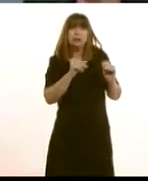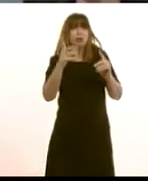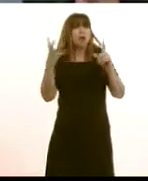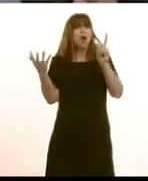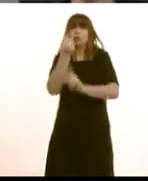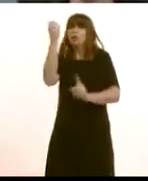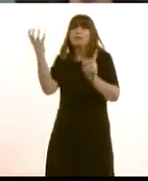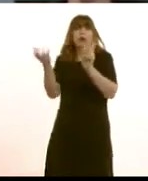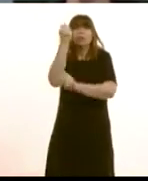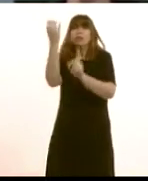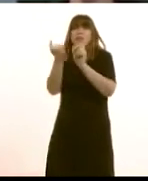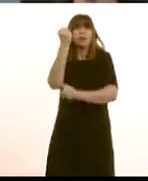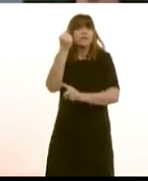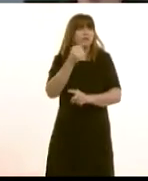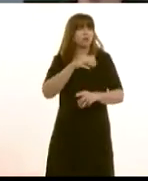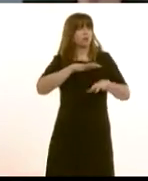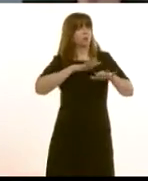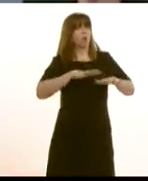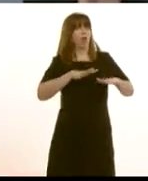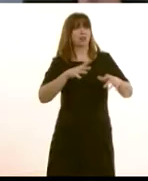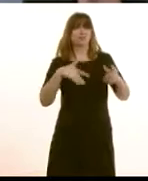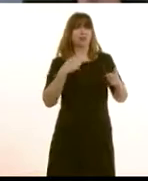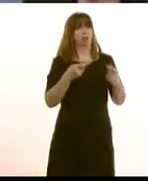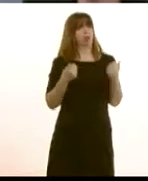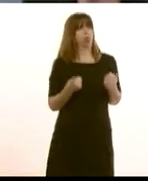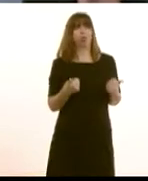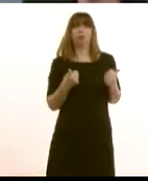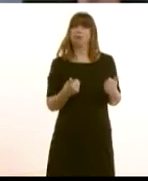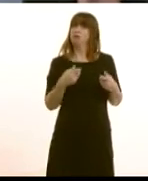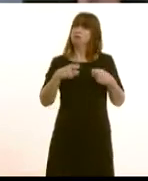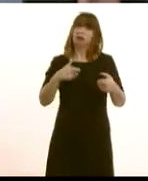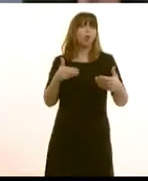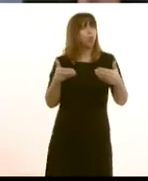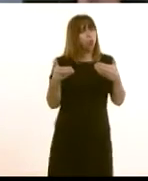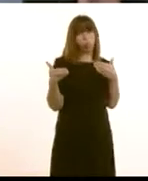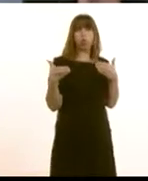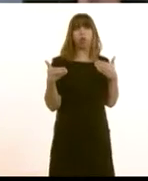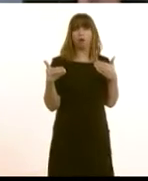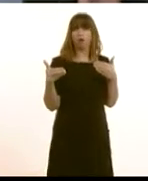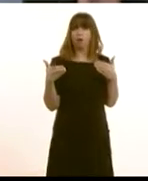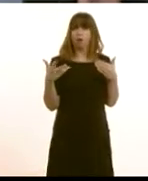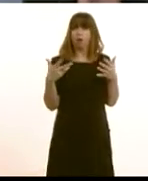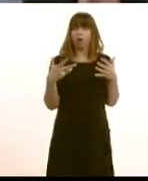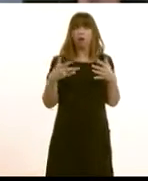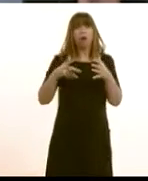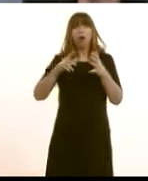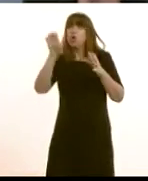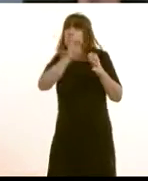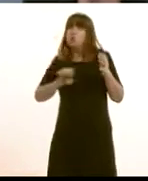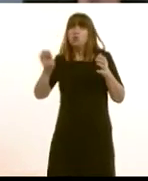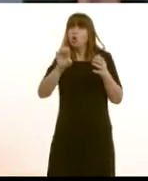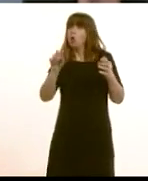the direction your Government has set for schools here in Wales, we are still lagging behind other parts of the United Kingdom and other parts of Europe, and this report clearly